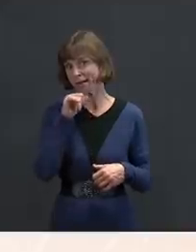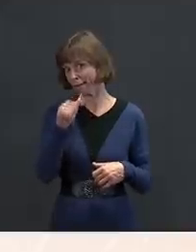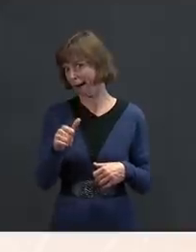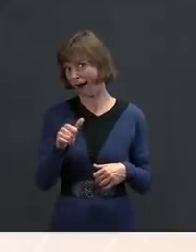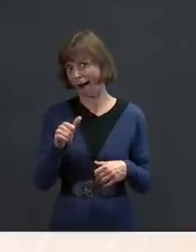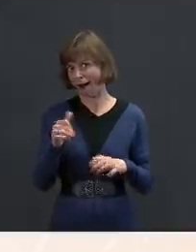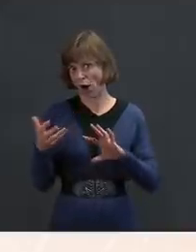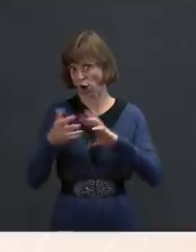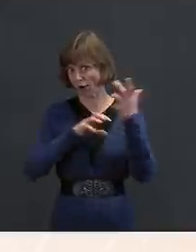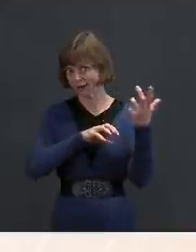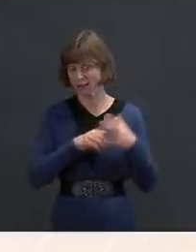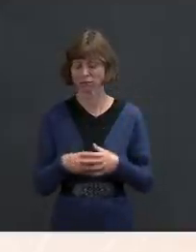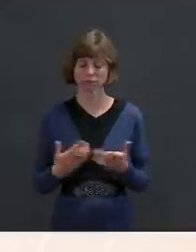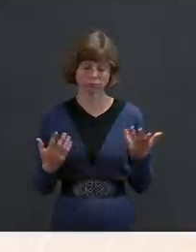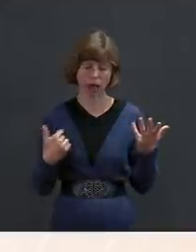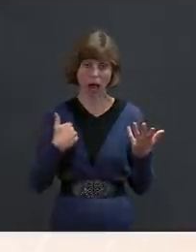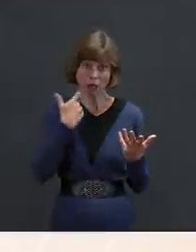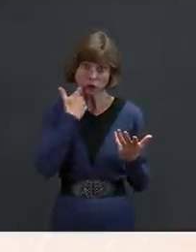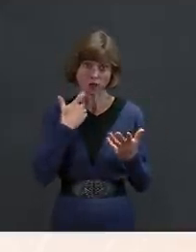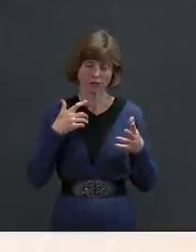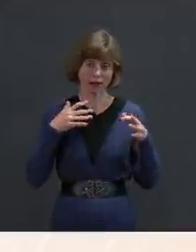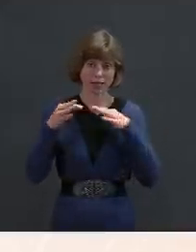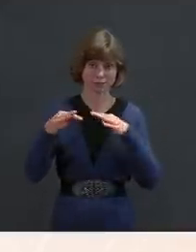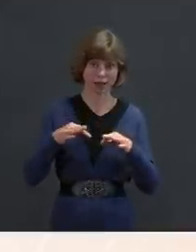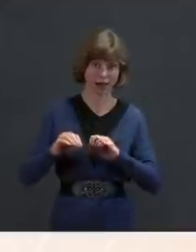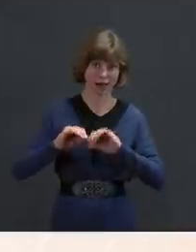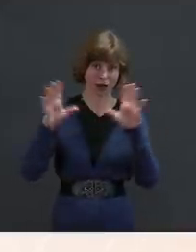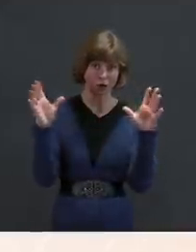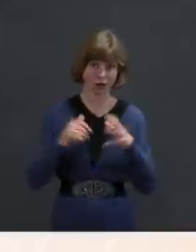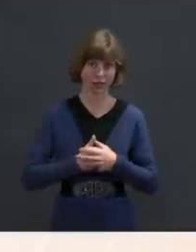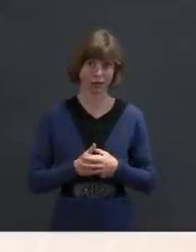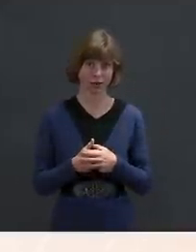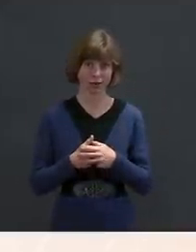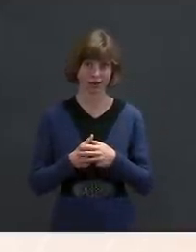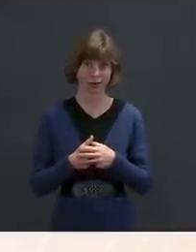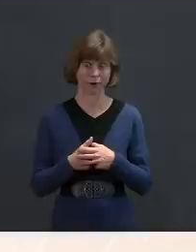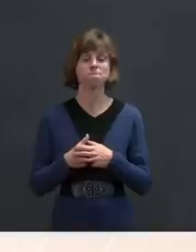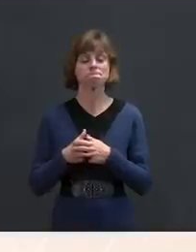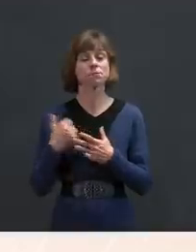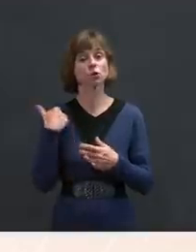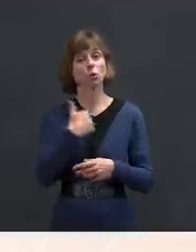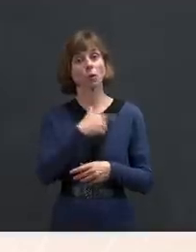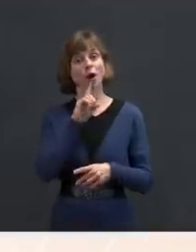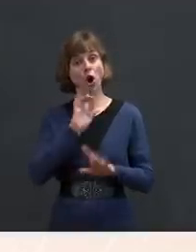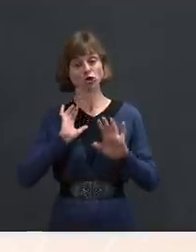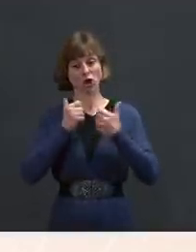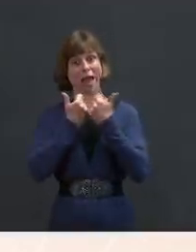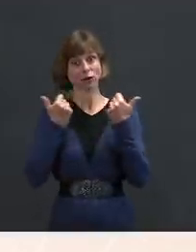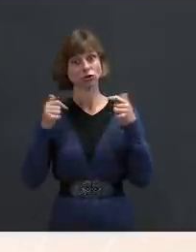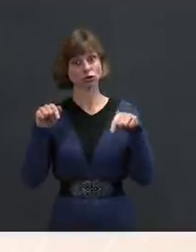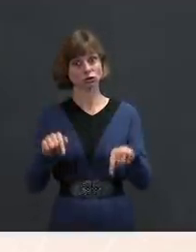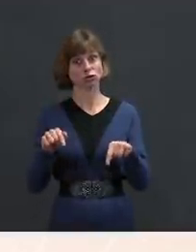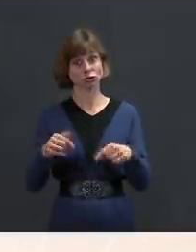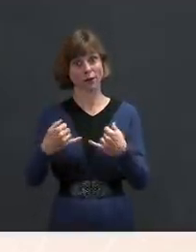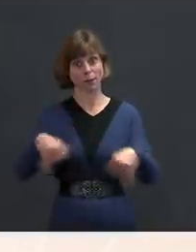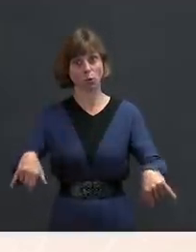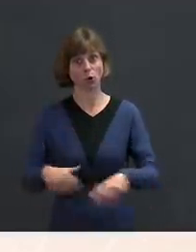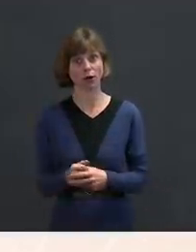Secretary Mayorkas: I have explained that quite clearly. We are challenged at the border. The men and women of the Department of Homeland